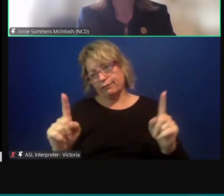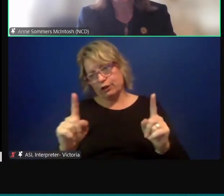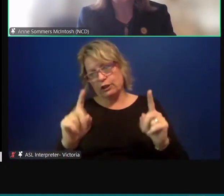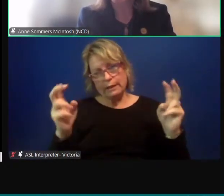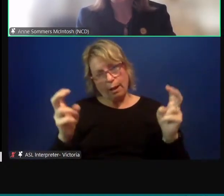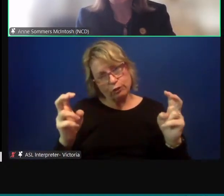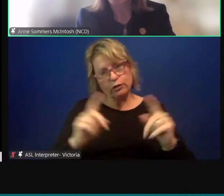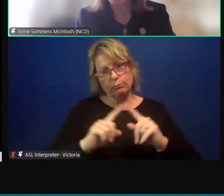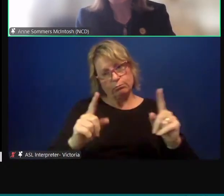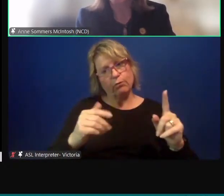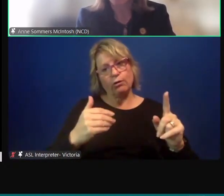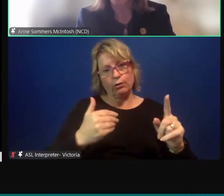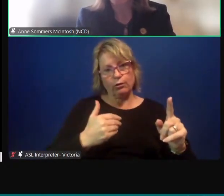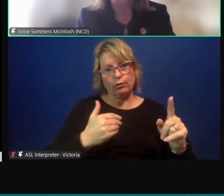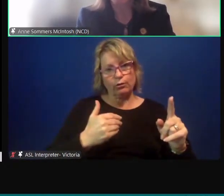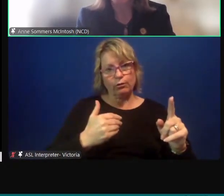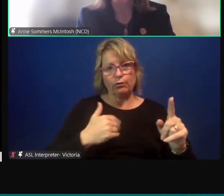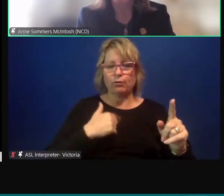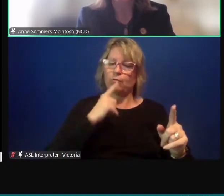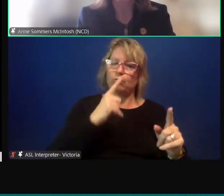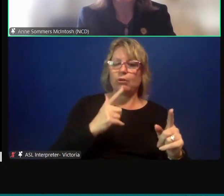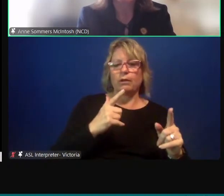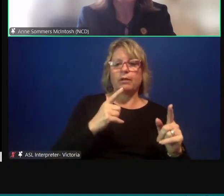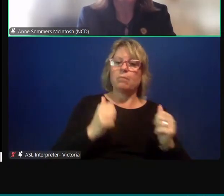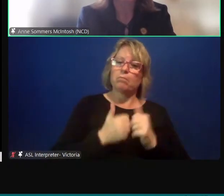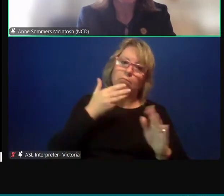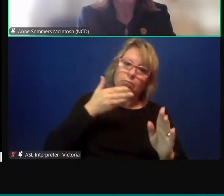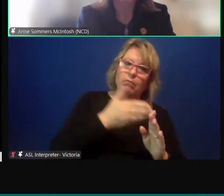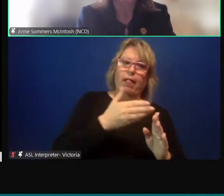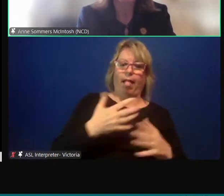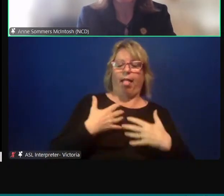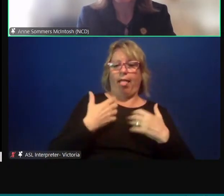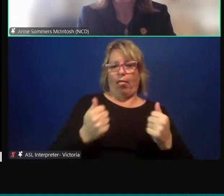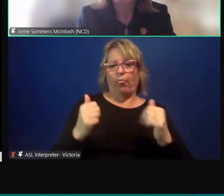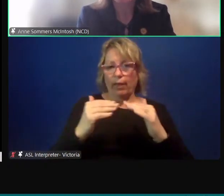have been rather prolific in health equity over the last few decades, and in particular, the last